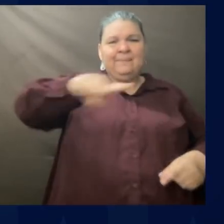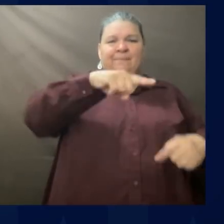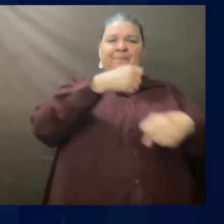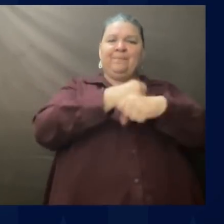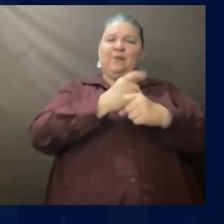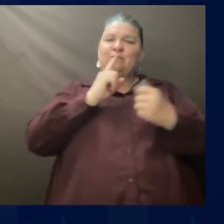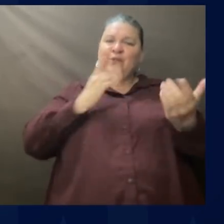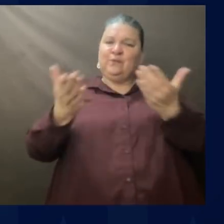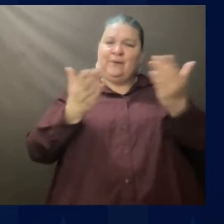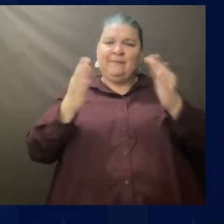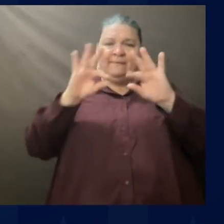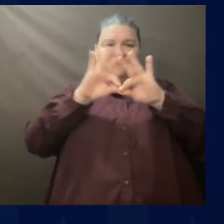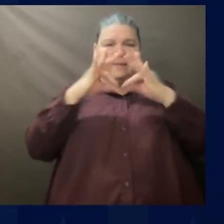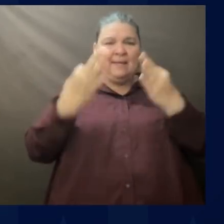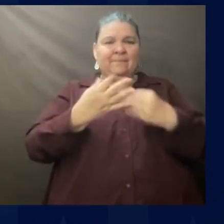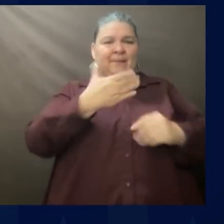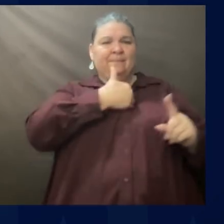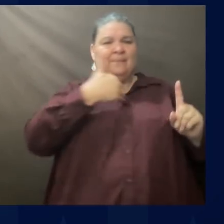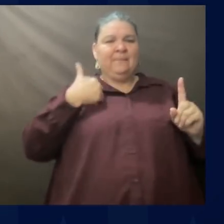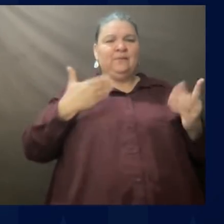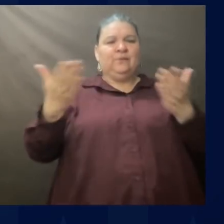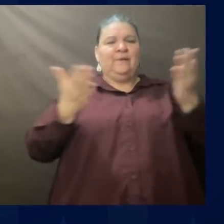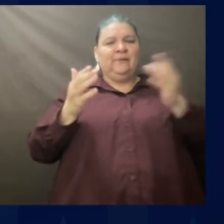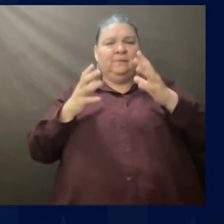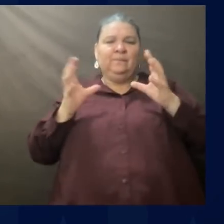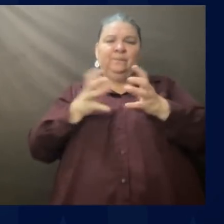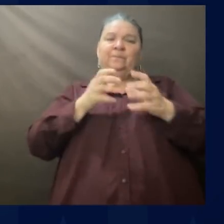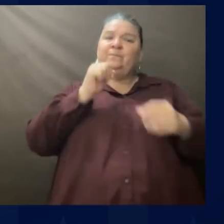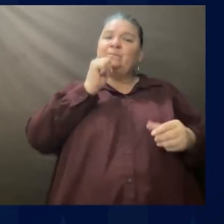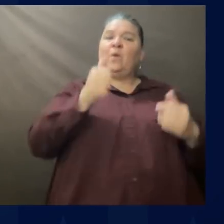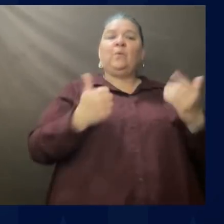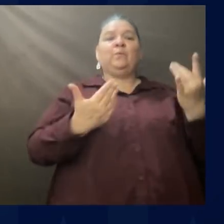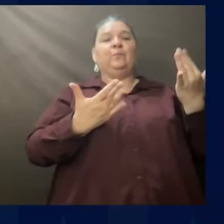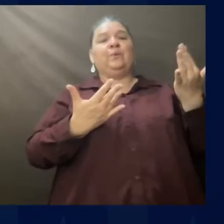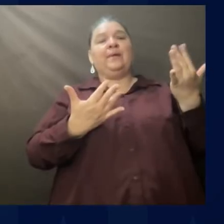do not wait decades for the care and benefits that they deserve.